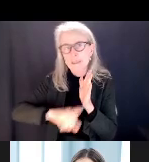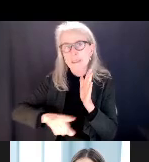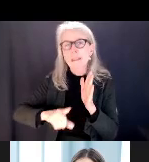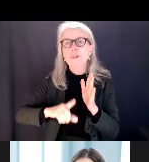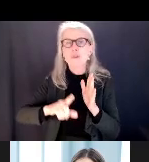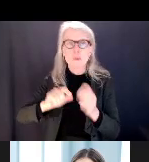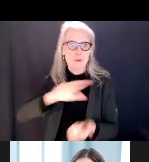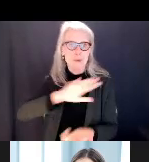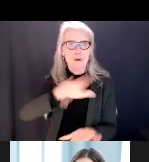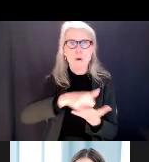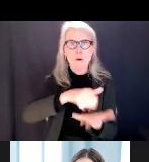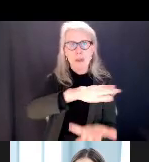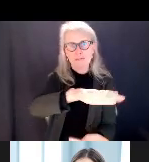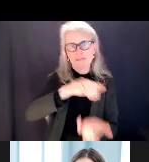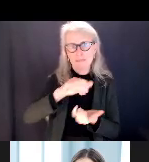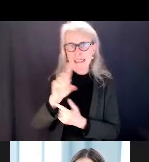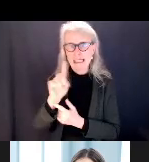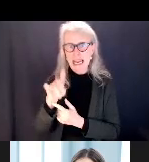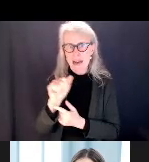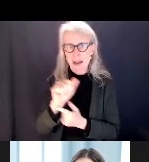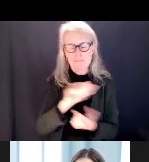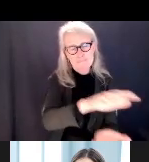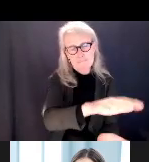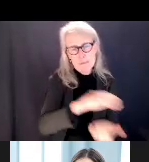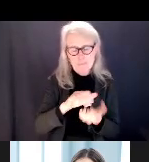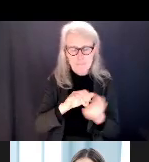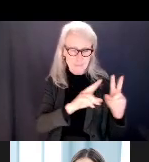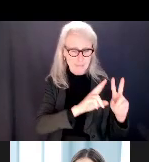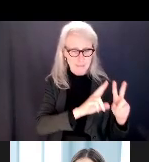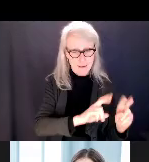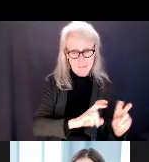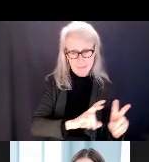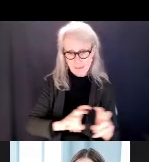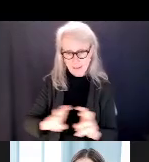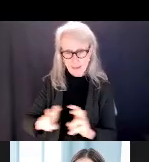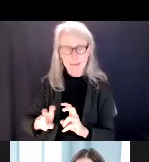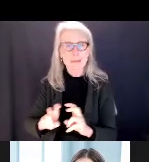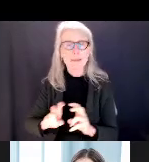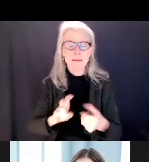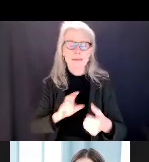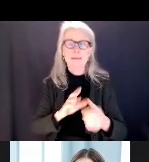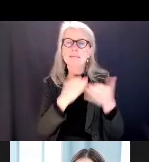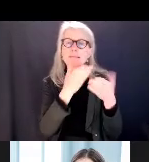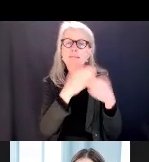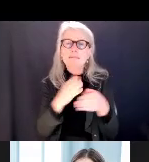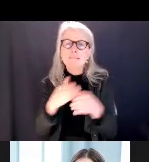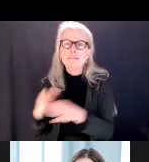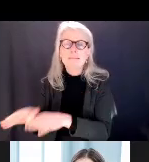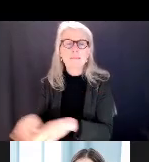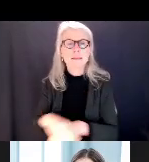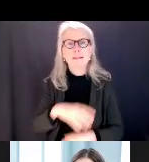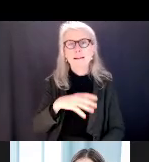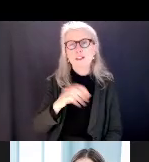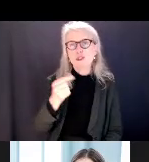now. So that will be kind of the next step. But she's looking at gender, um, referral source,